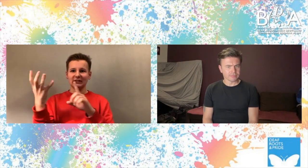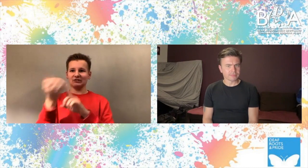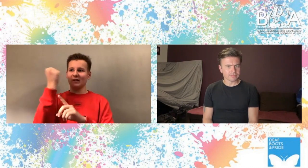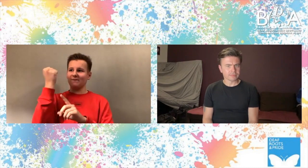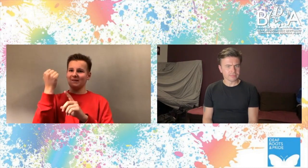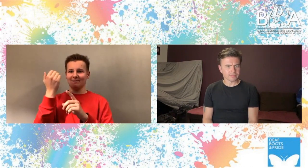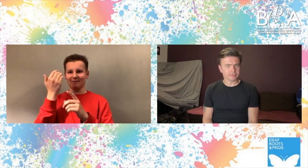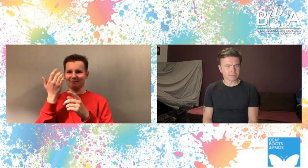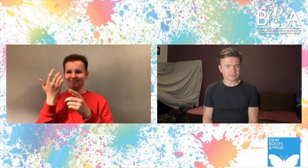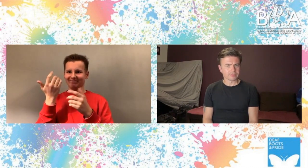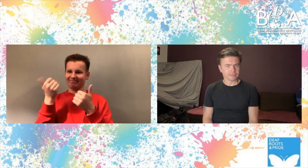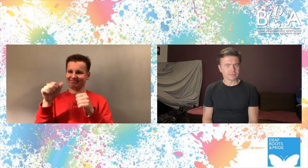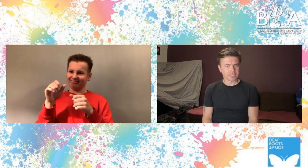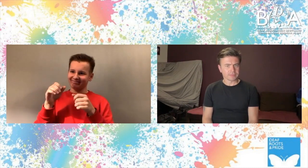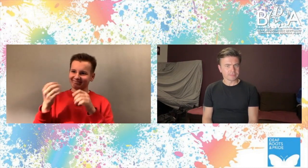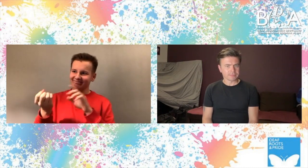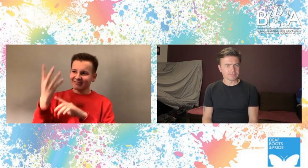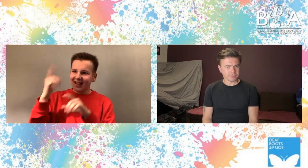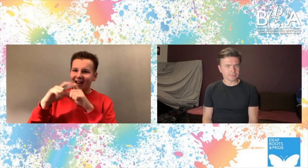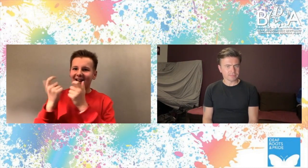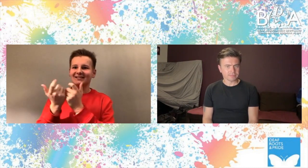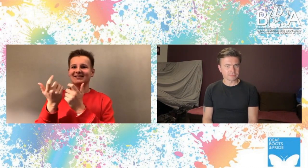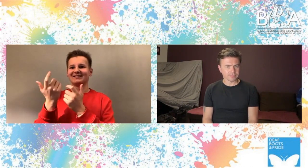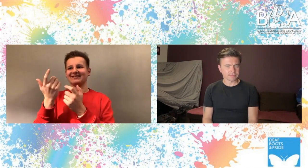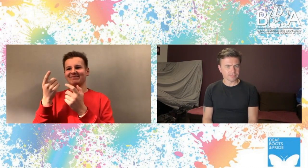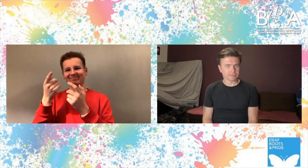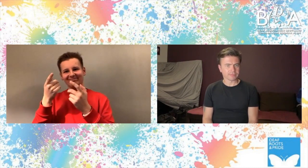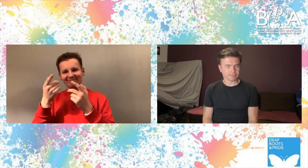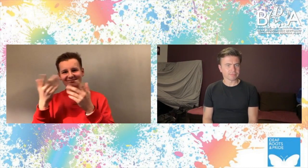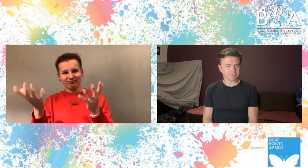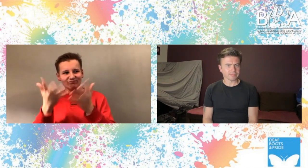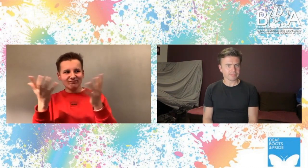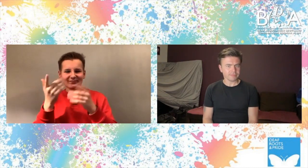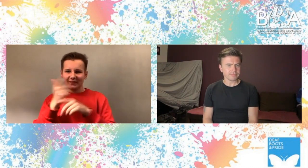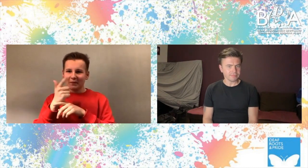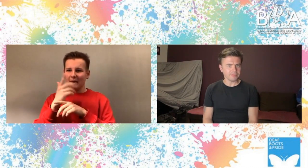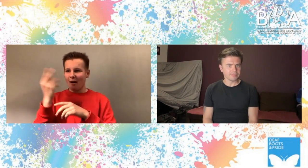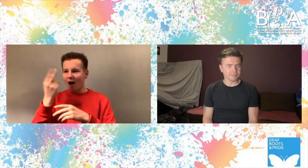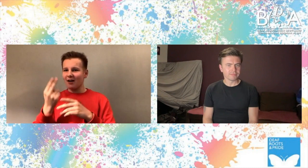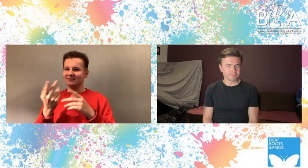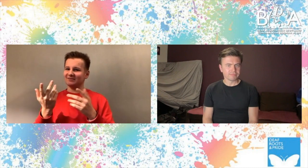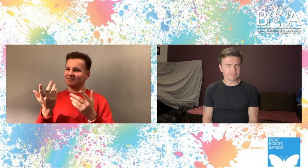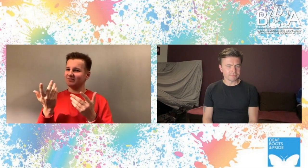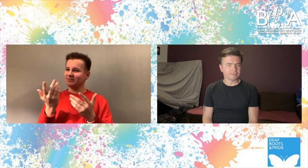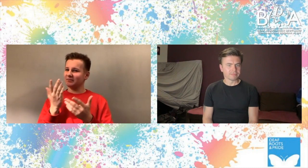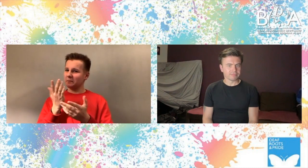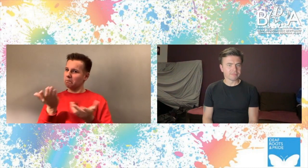protected, and we can continue to achieve our potential. It really is important.